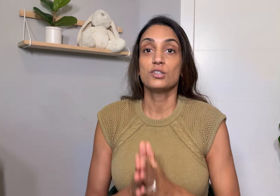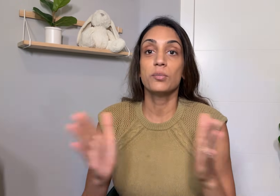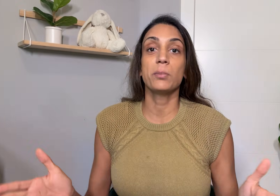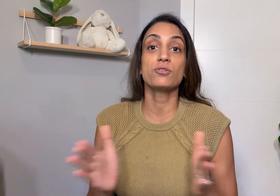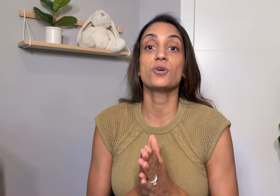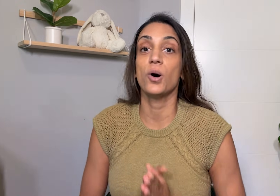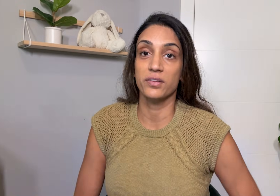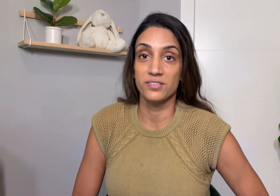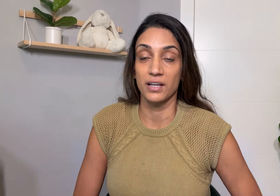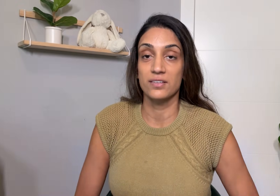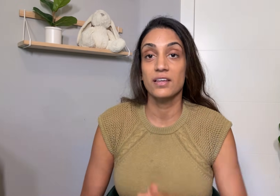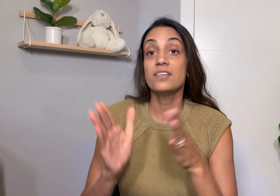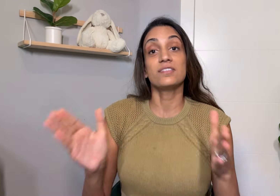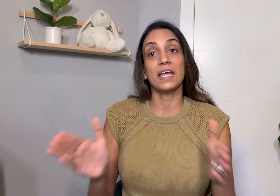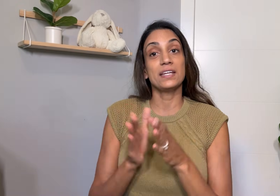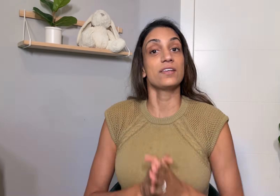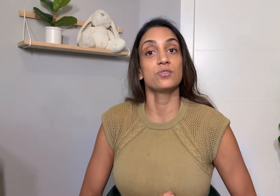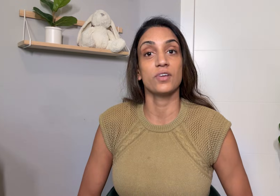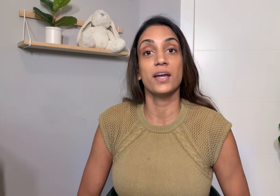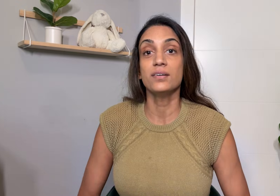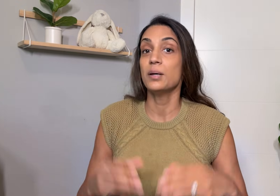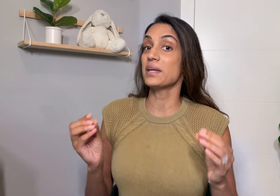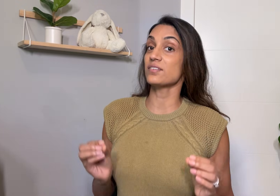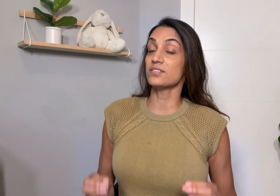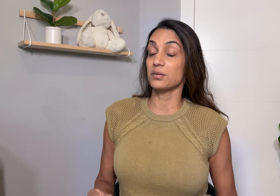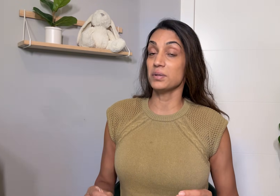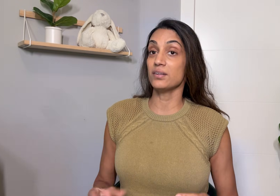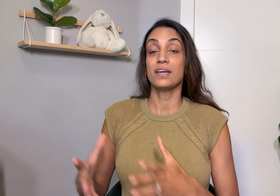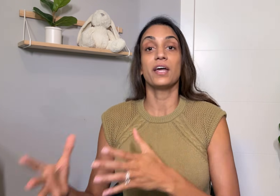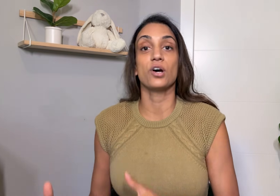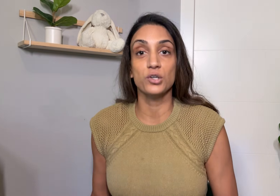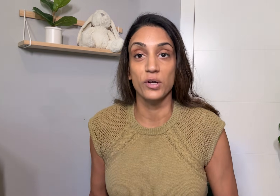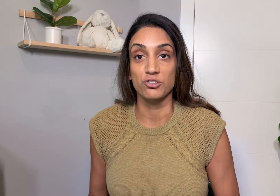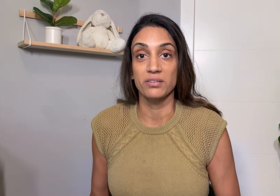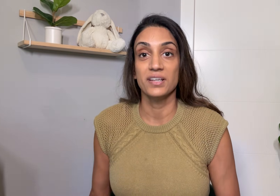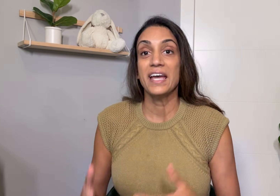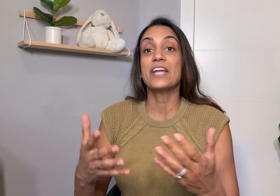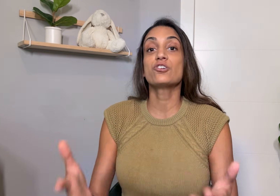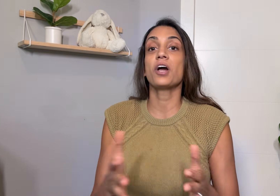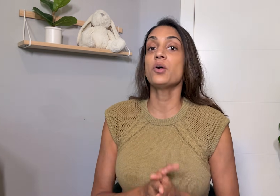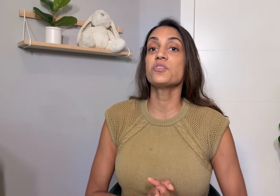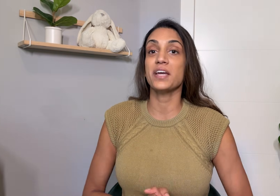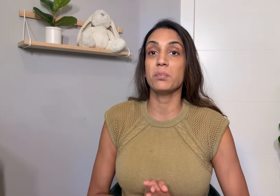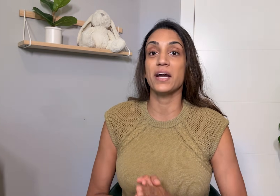Remember, for all these signs, say it as you sign. Make a statement and not a question and your child will sign it back